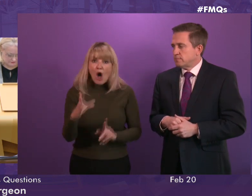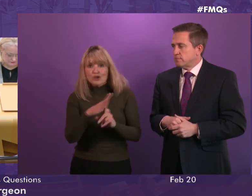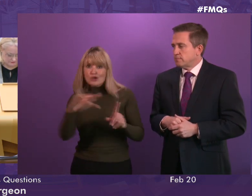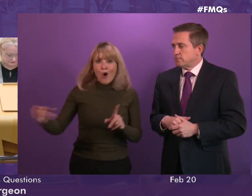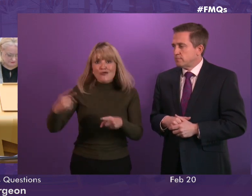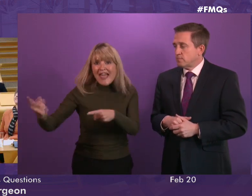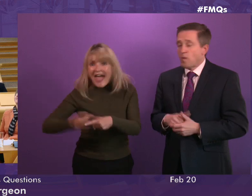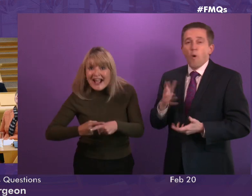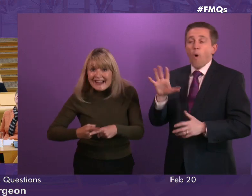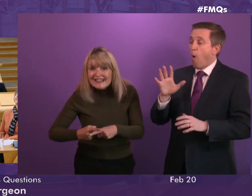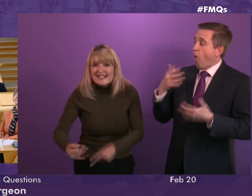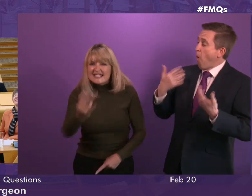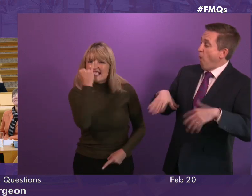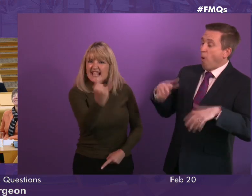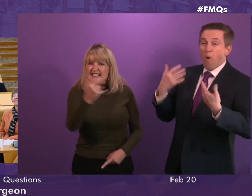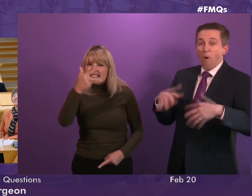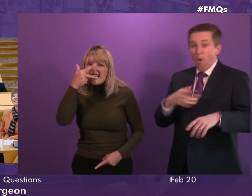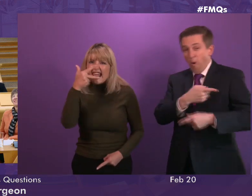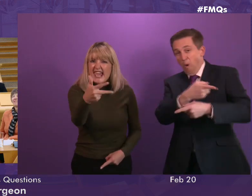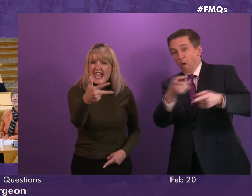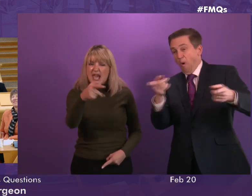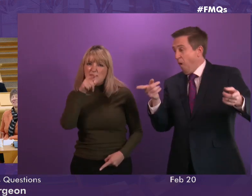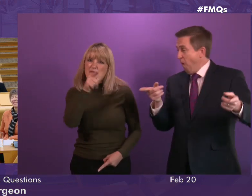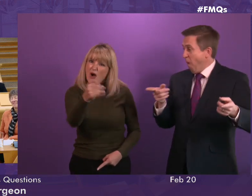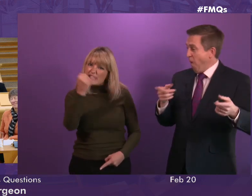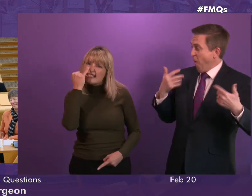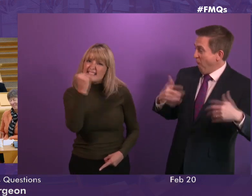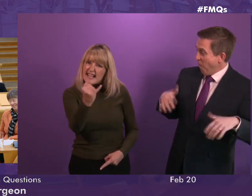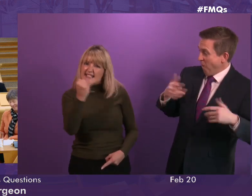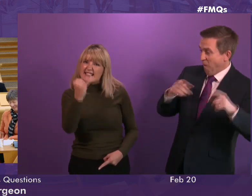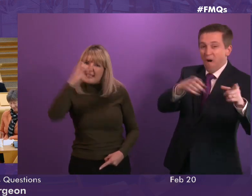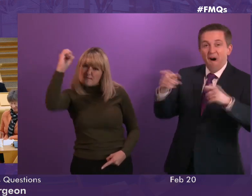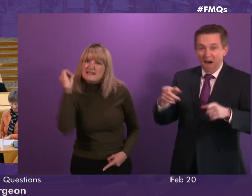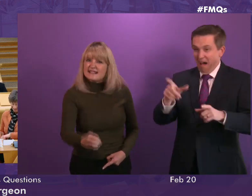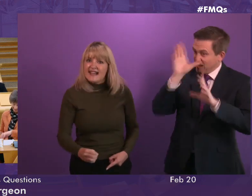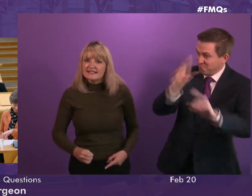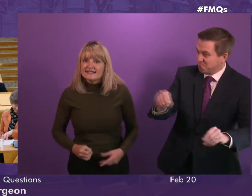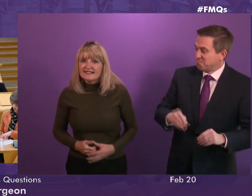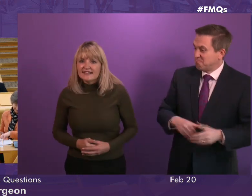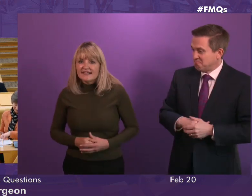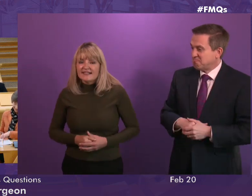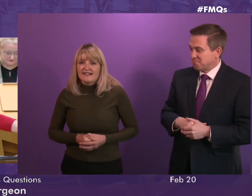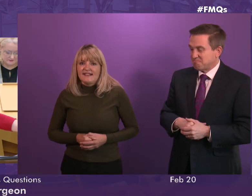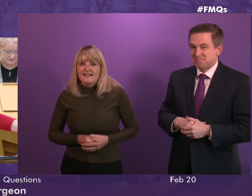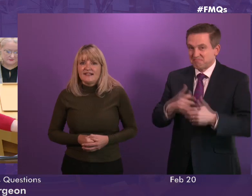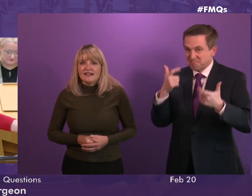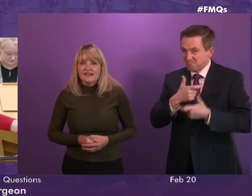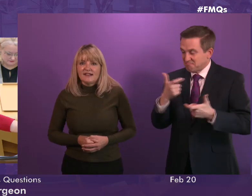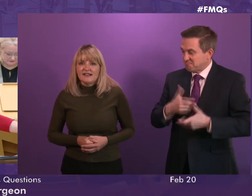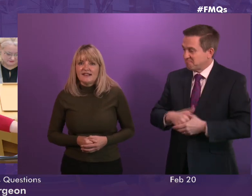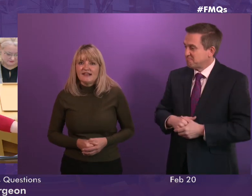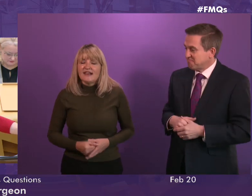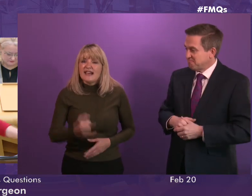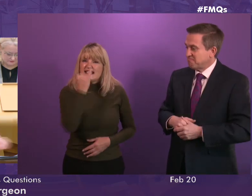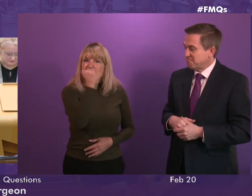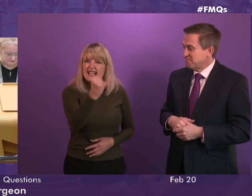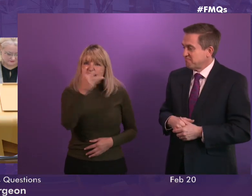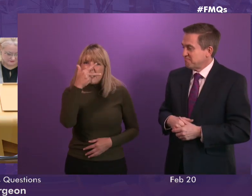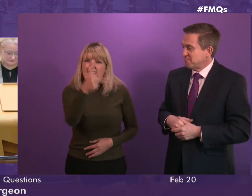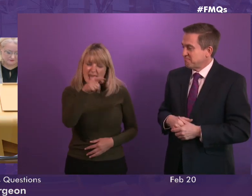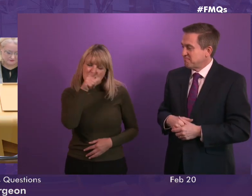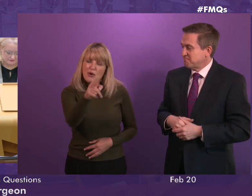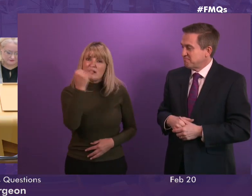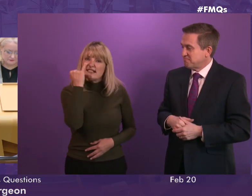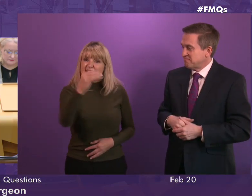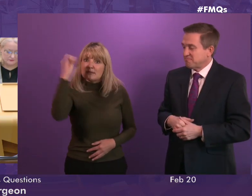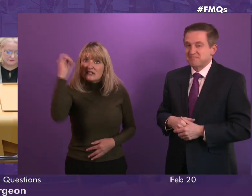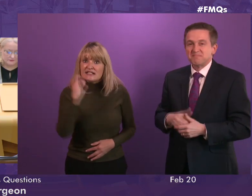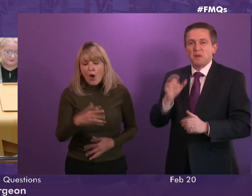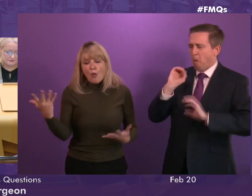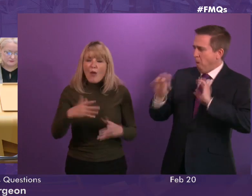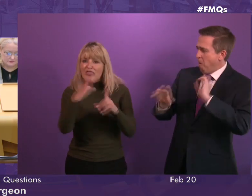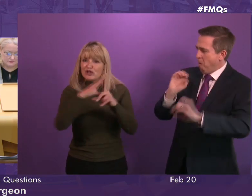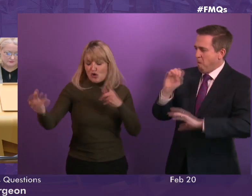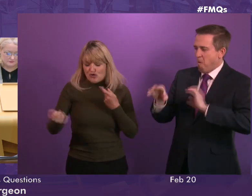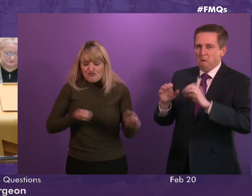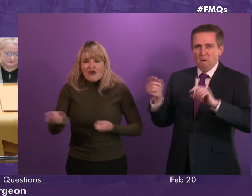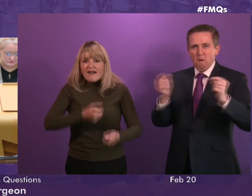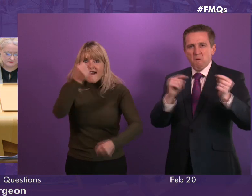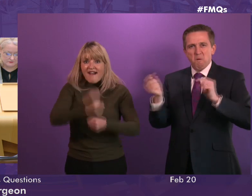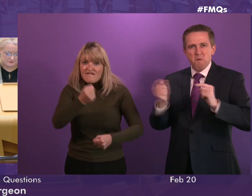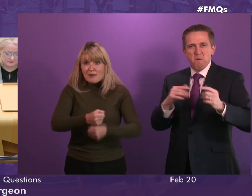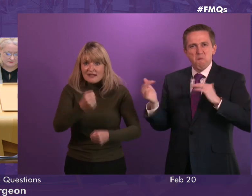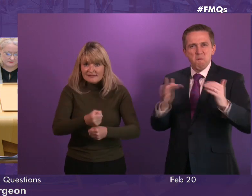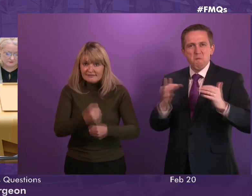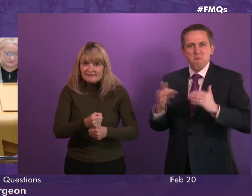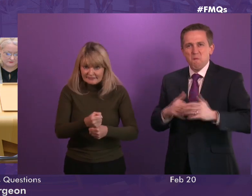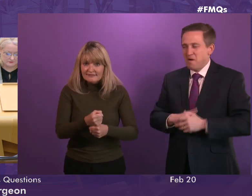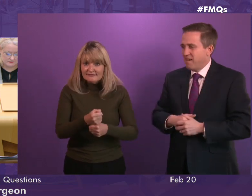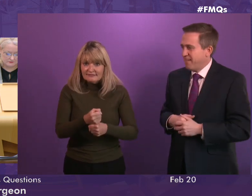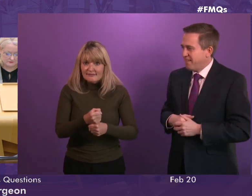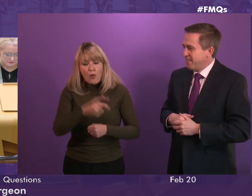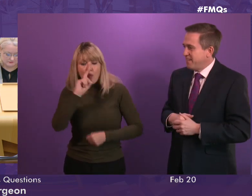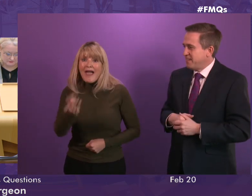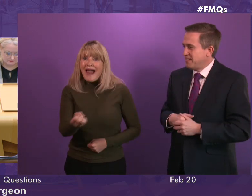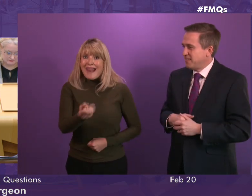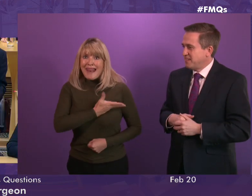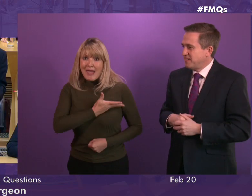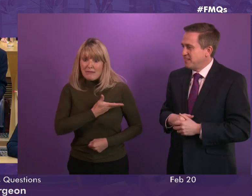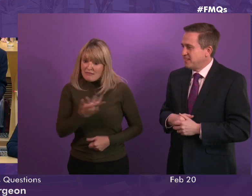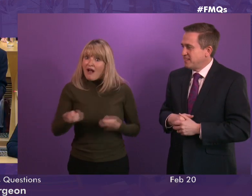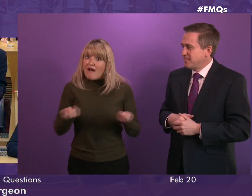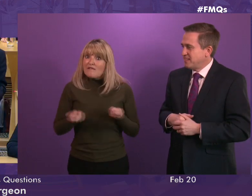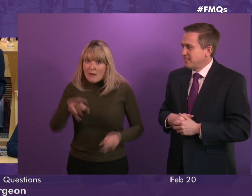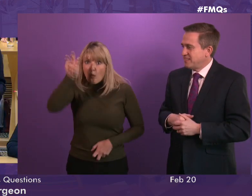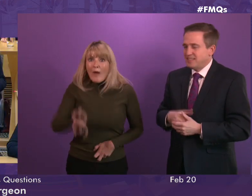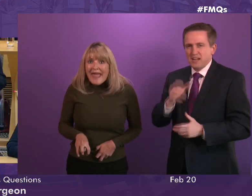per cent. [Interruption.] It was 68.6 per cent where the Tories are running the Government,